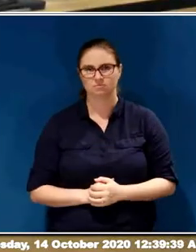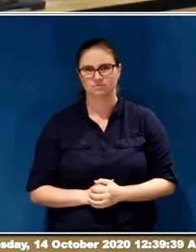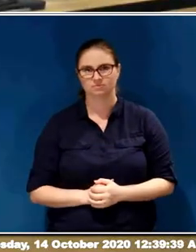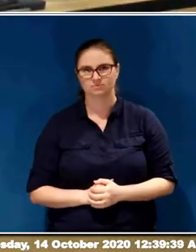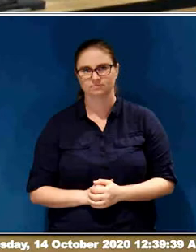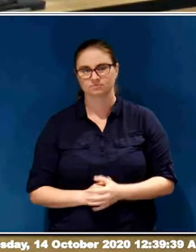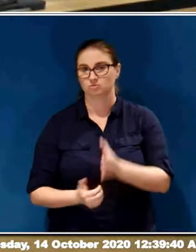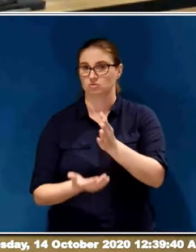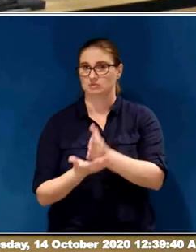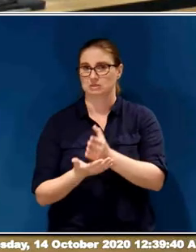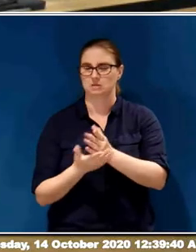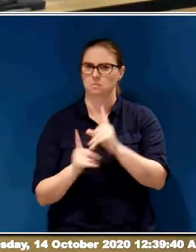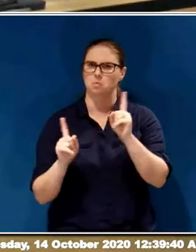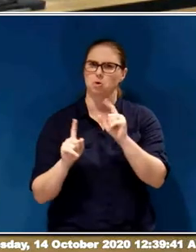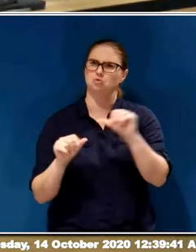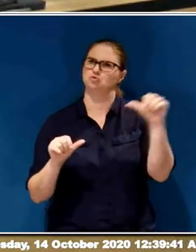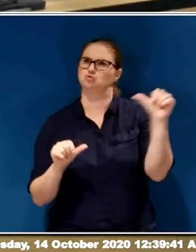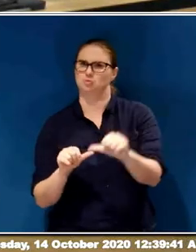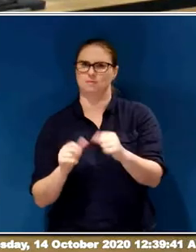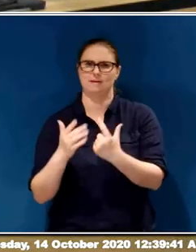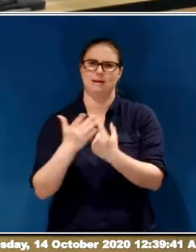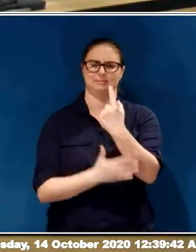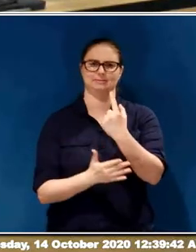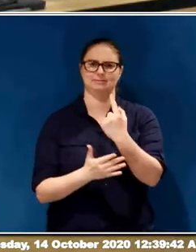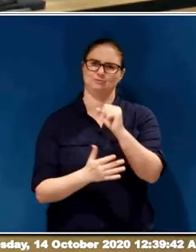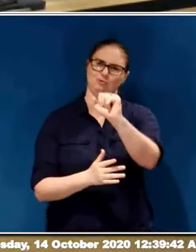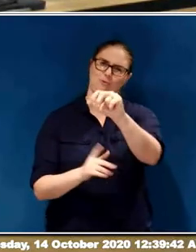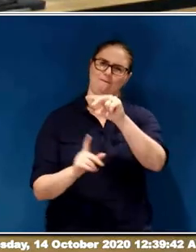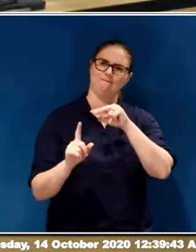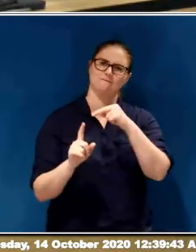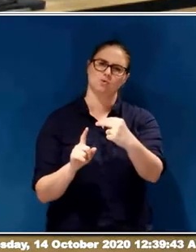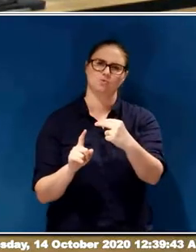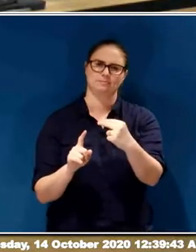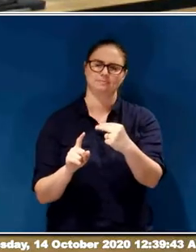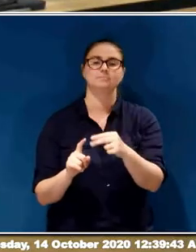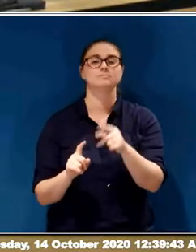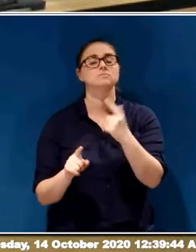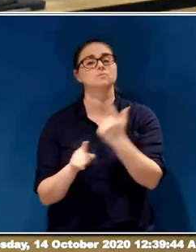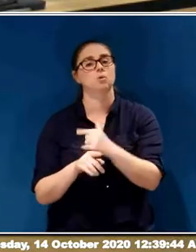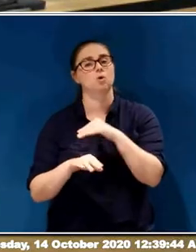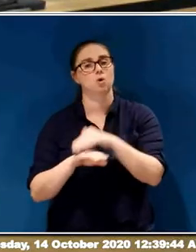Let's start with the adjustment process. How does that work in practice?